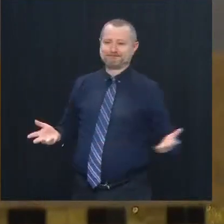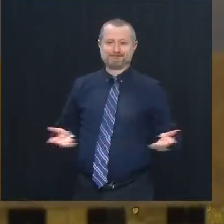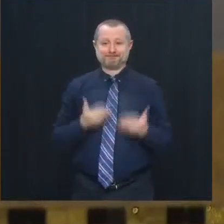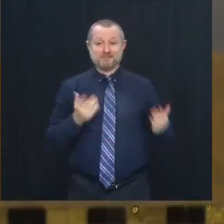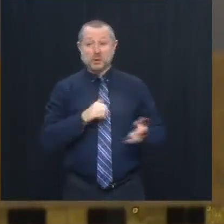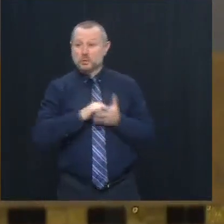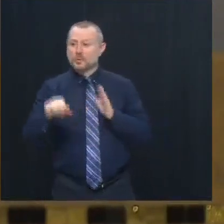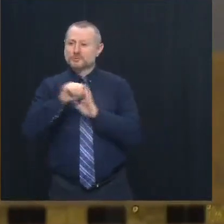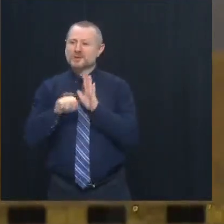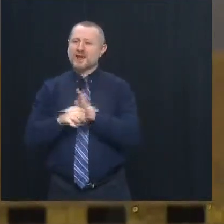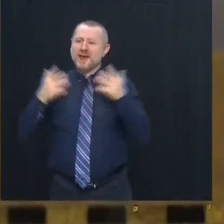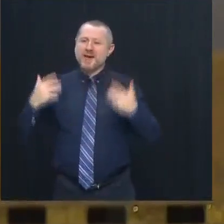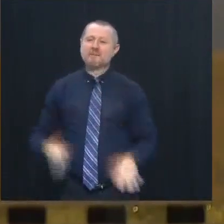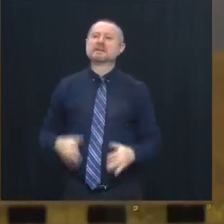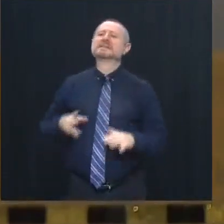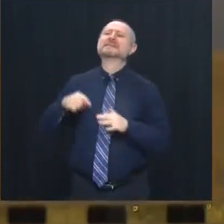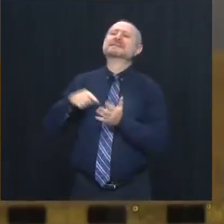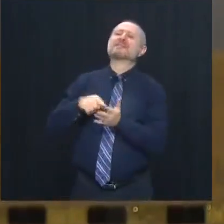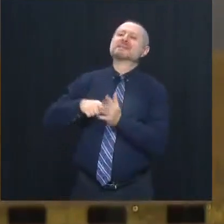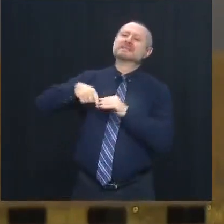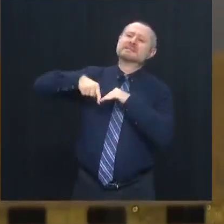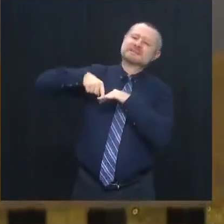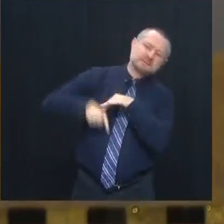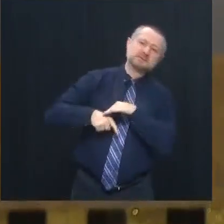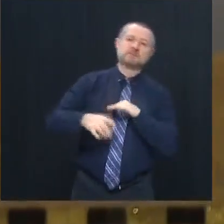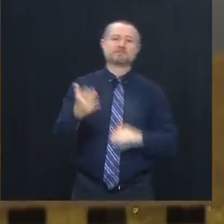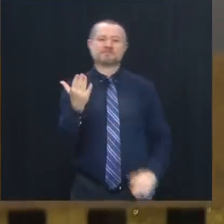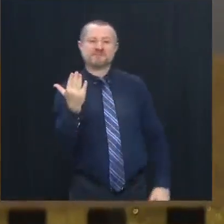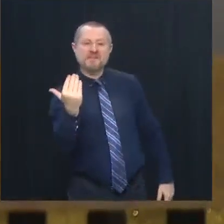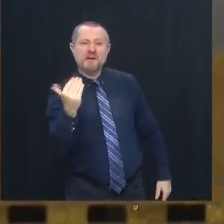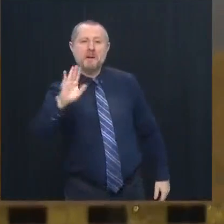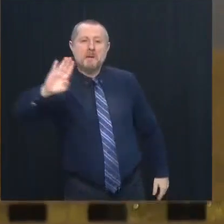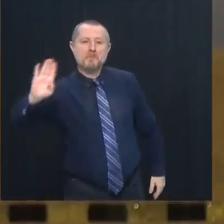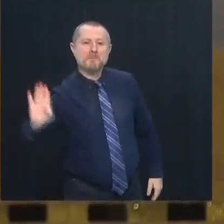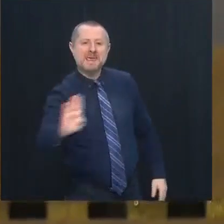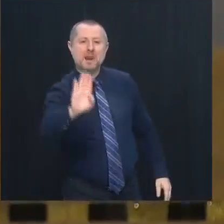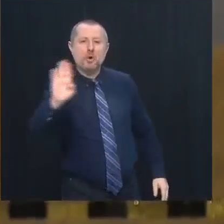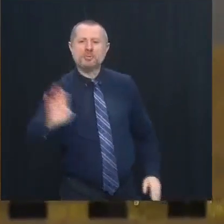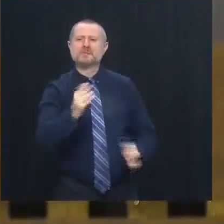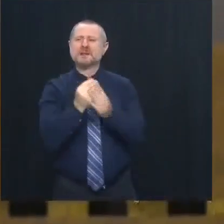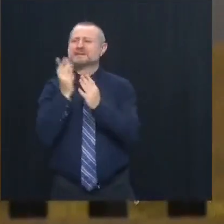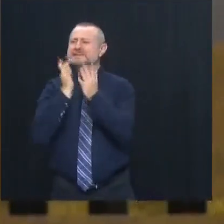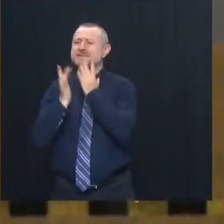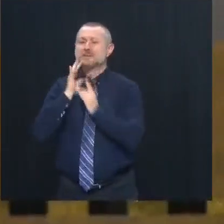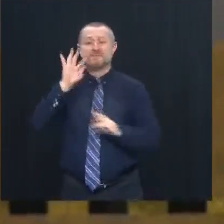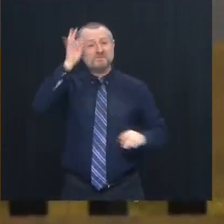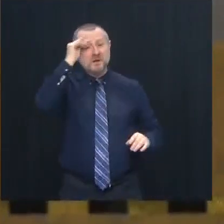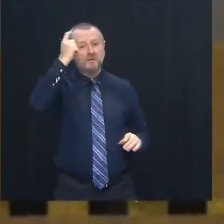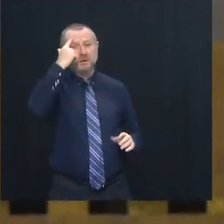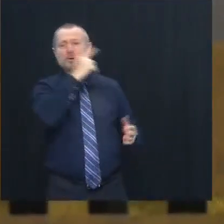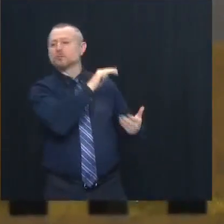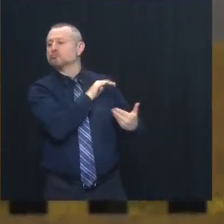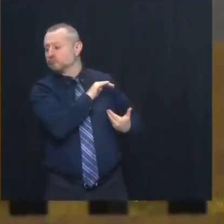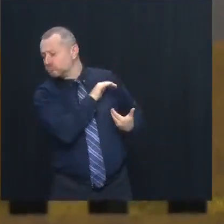BUT WE NEED THE FEDERAL RESOURCES TO DO IT. BILLION DEFICIT.